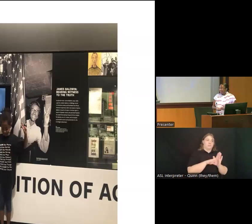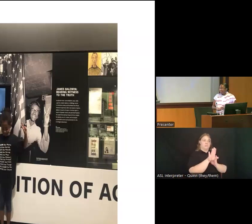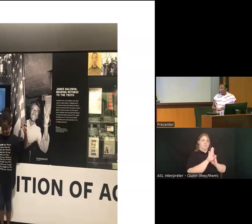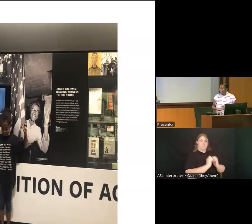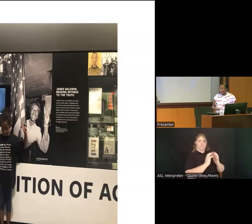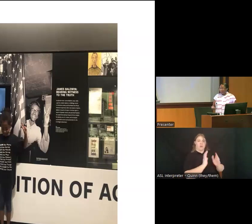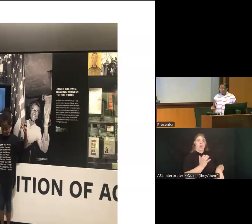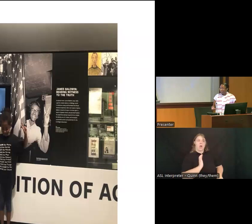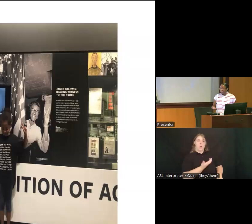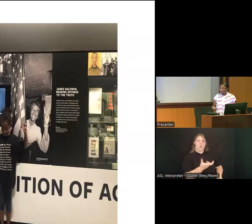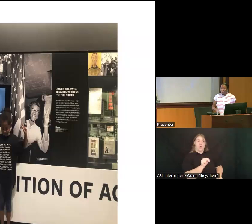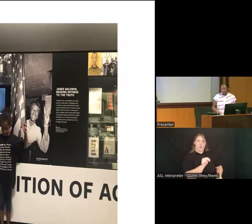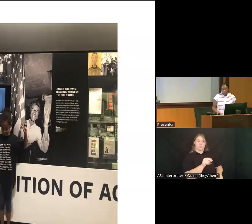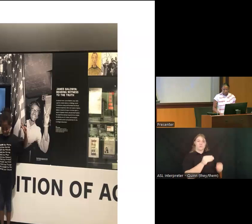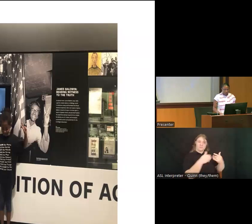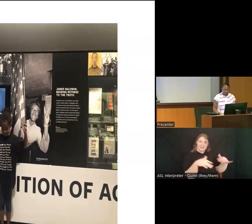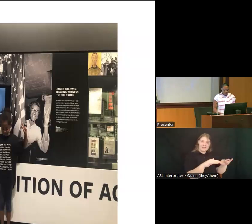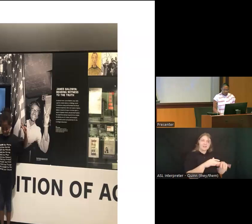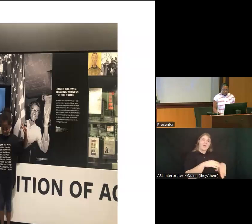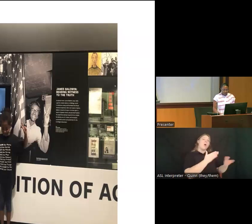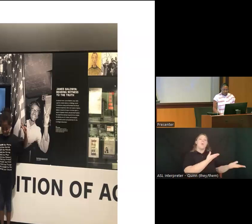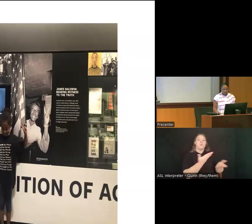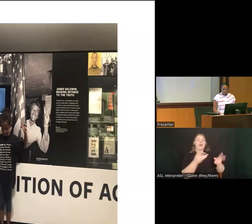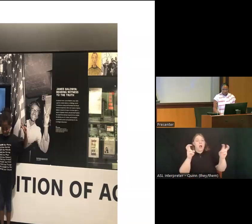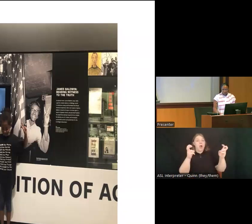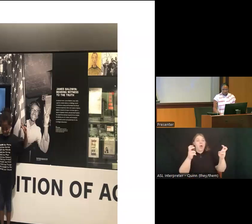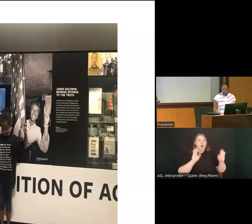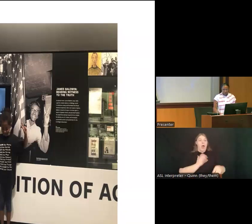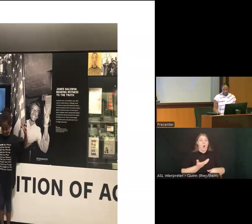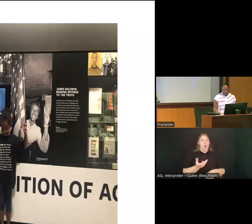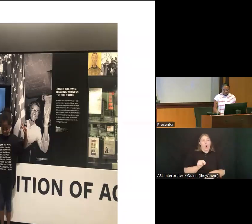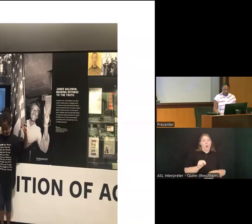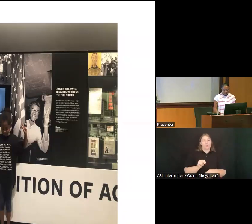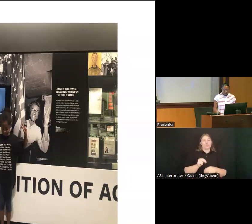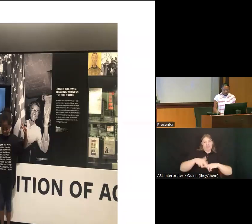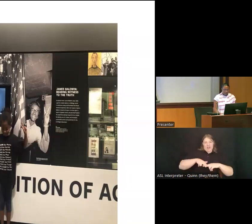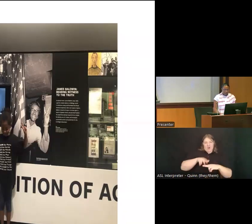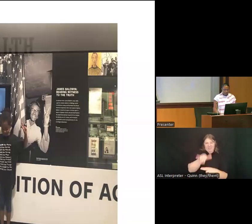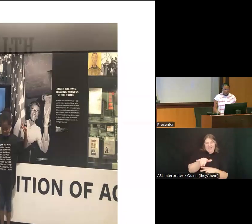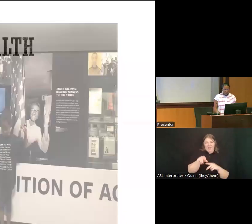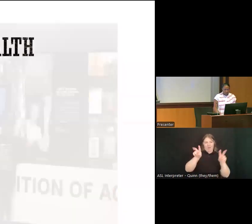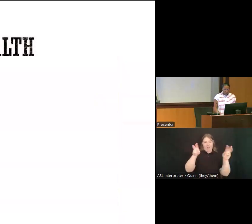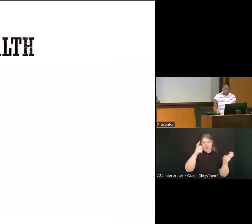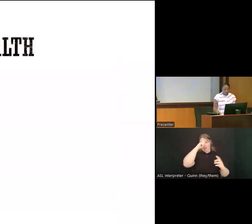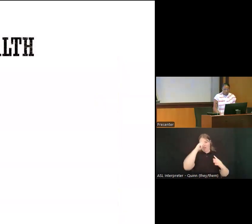to bring that proverbial folding chair so that was the one of the first things that I thought about